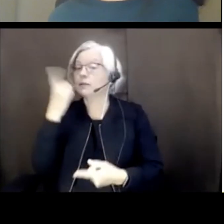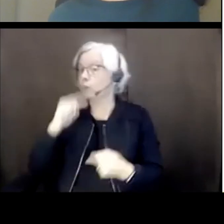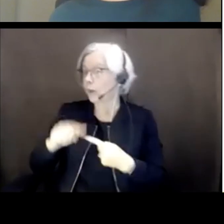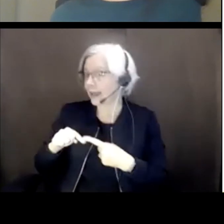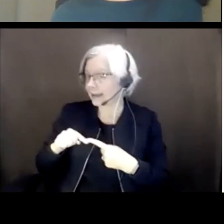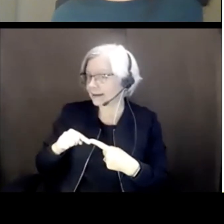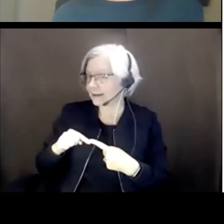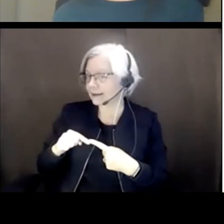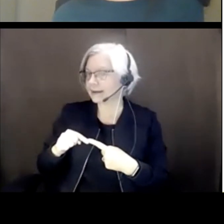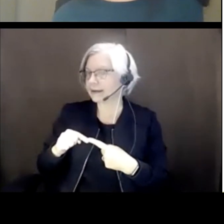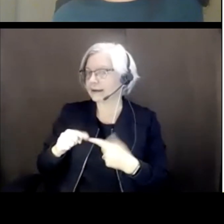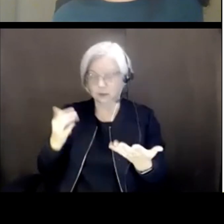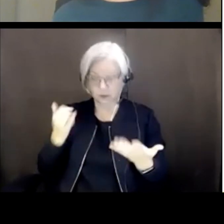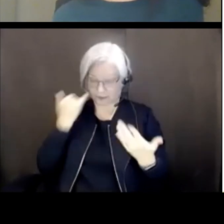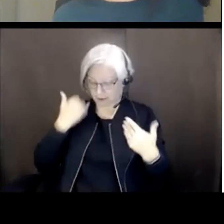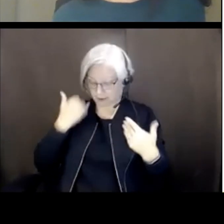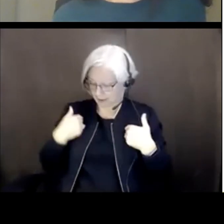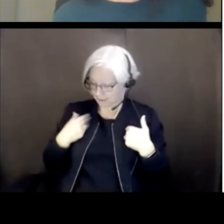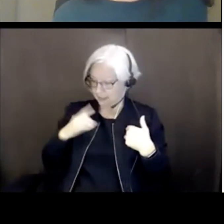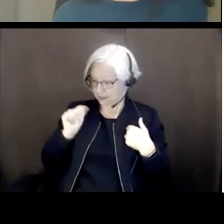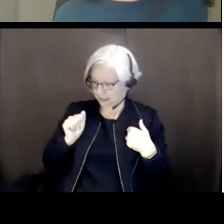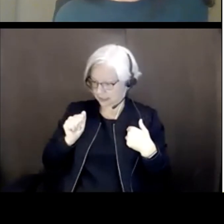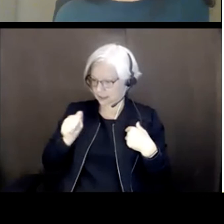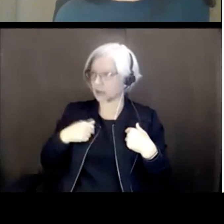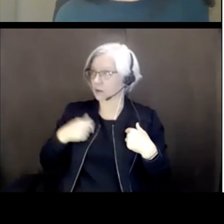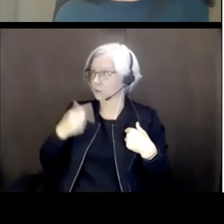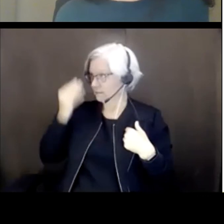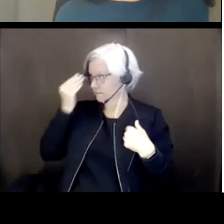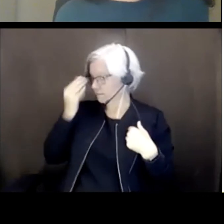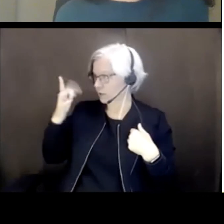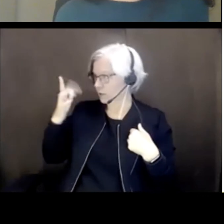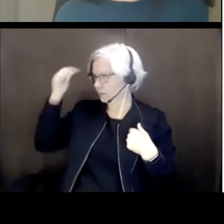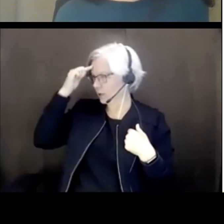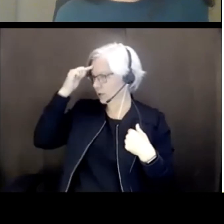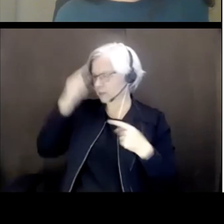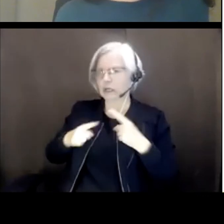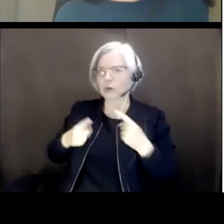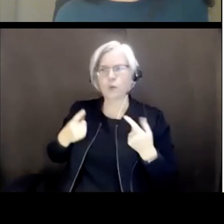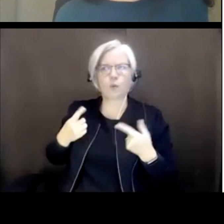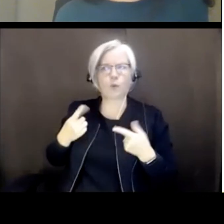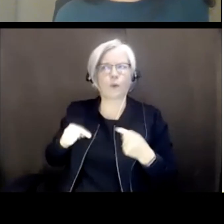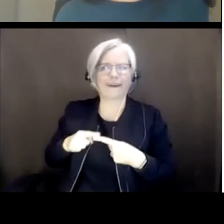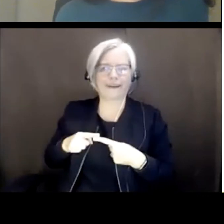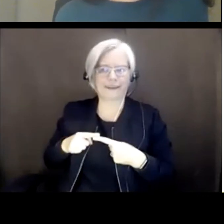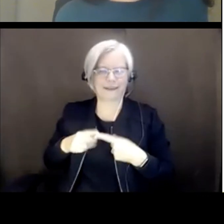THAT YOU HAVE A DISABILITY. SO AS DIANNE SAID IT'S A GOOD IDEA,